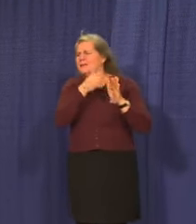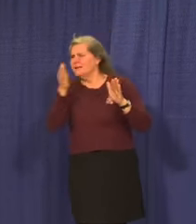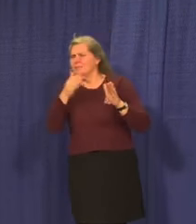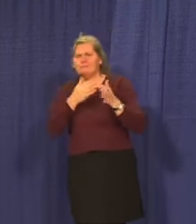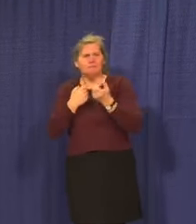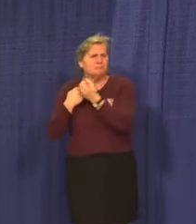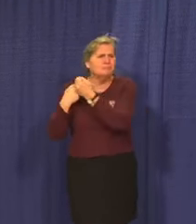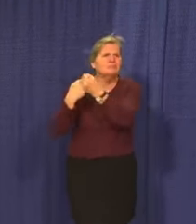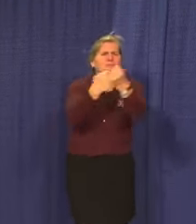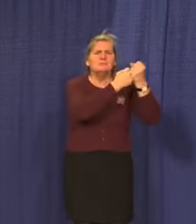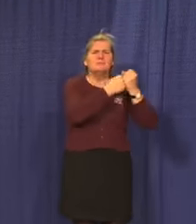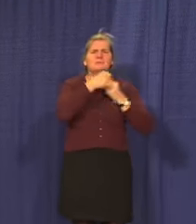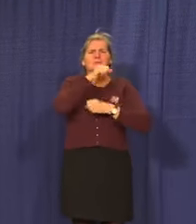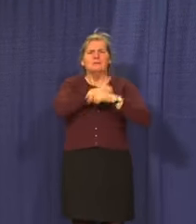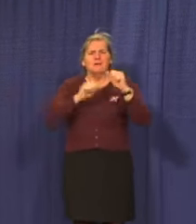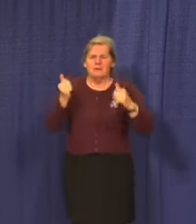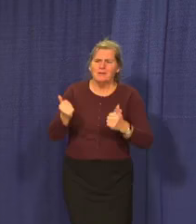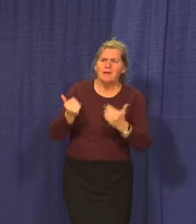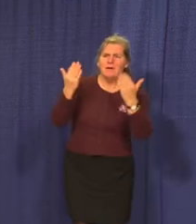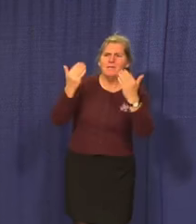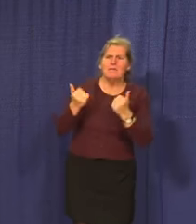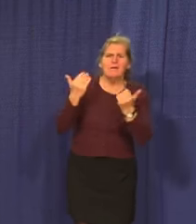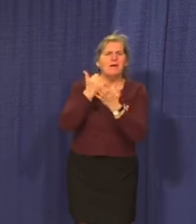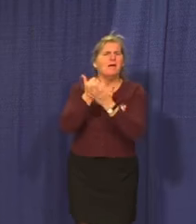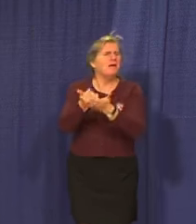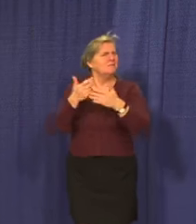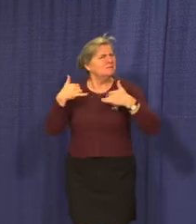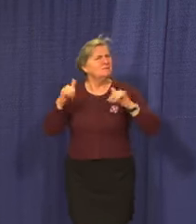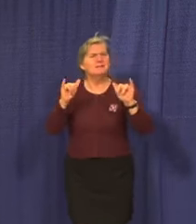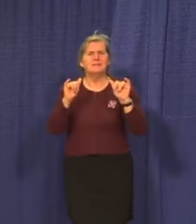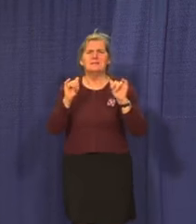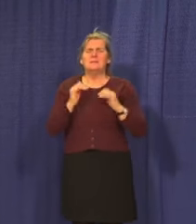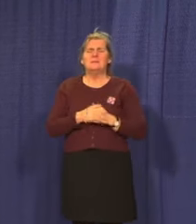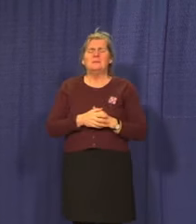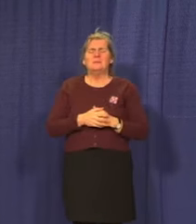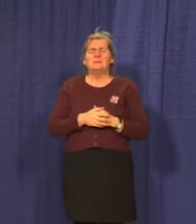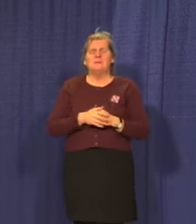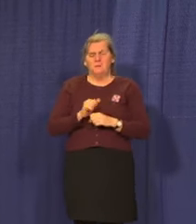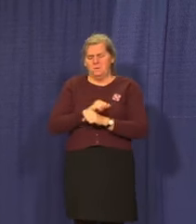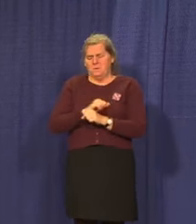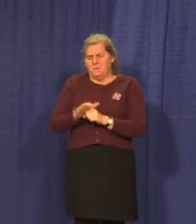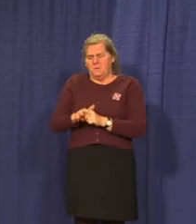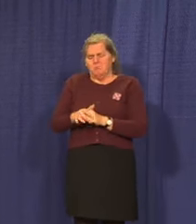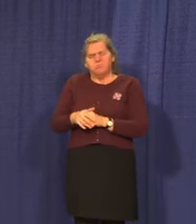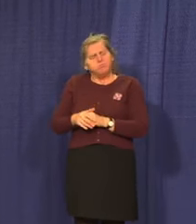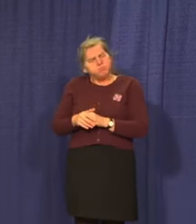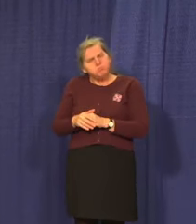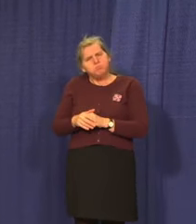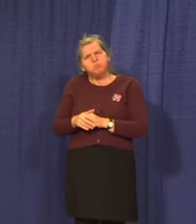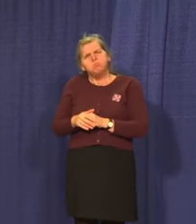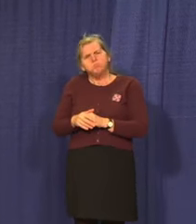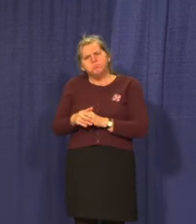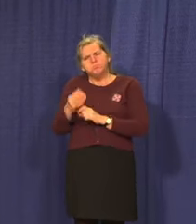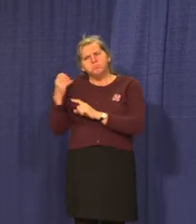EACH OTHER AND OFFER THE HELP WHERE YOU CAN. THIS PANDEMIC IS TAKING A SERIOUS TOLL ON EACH AND EVERY